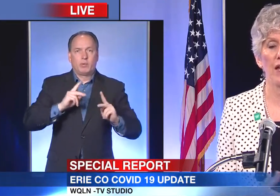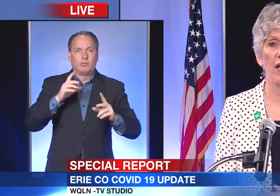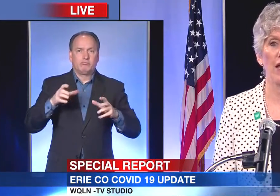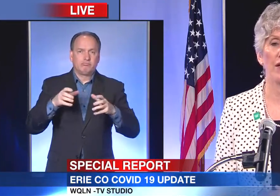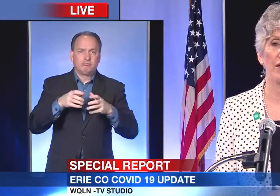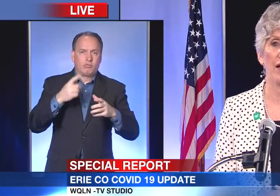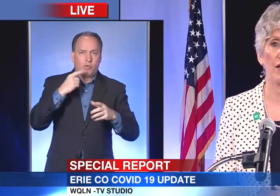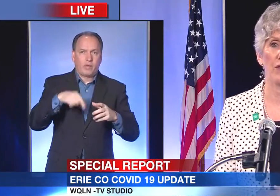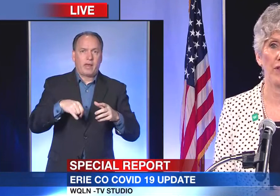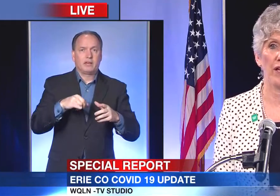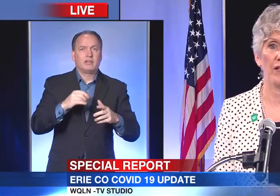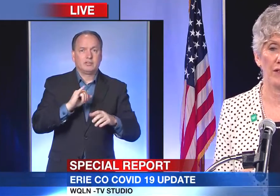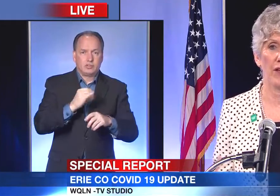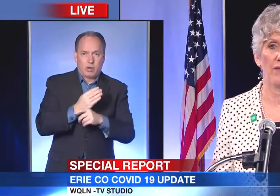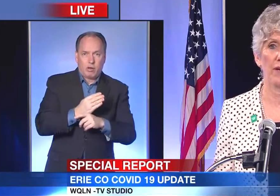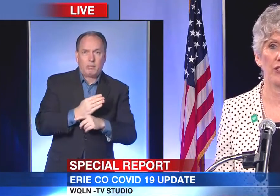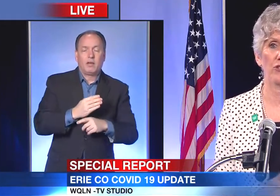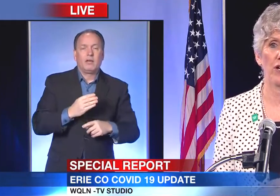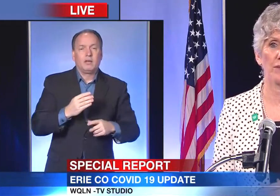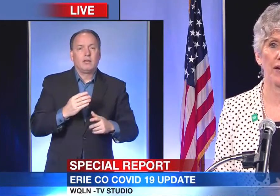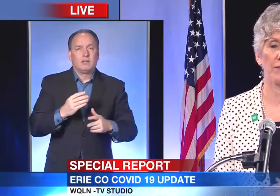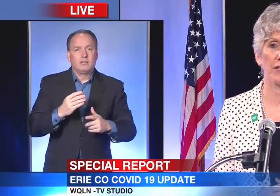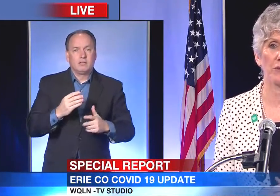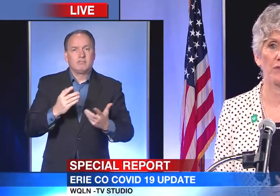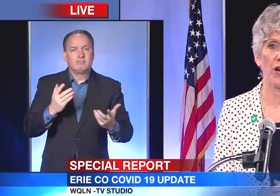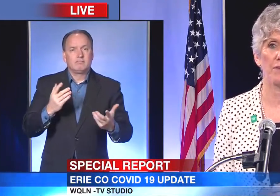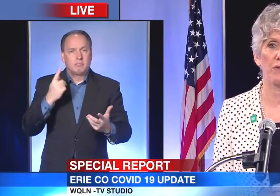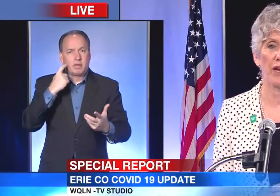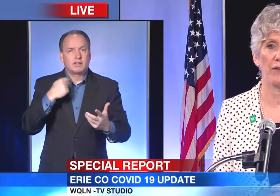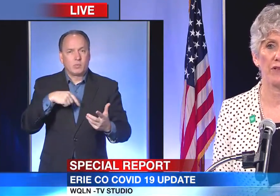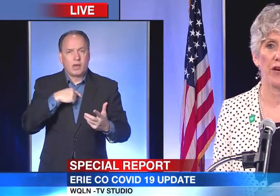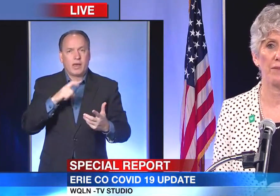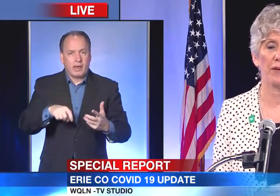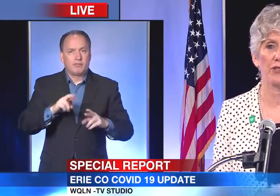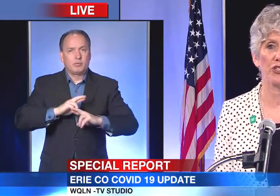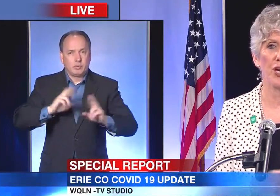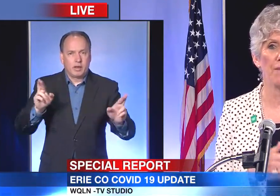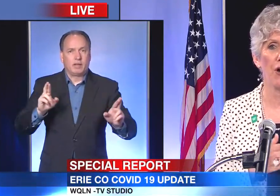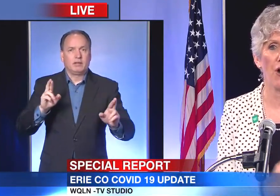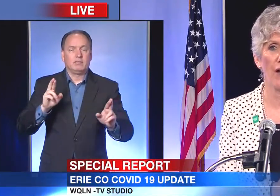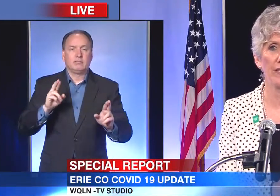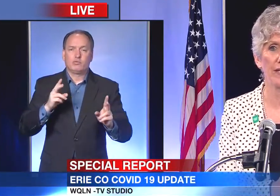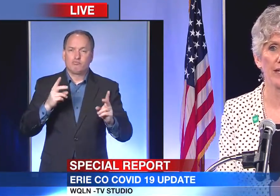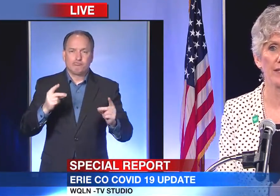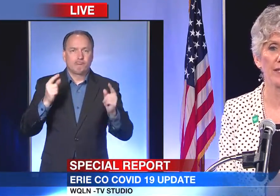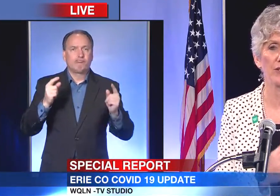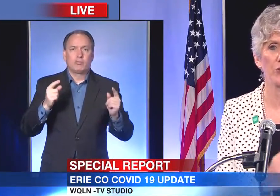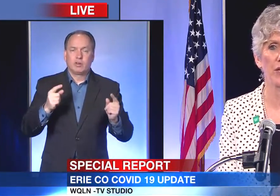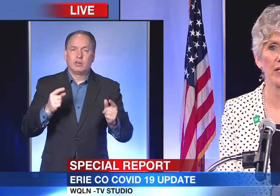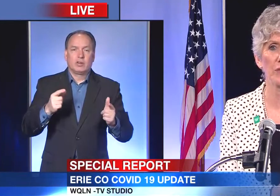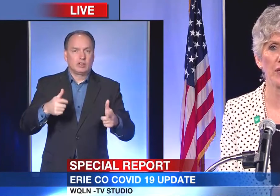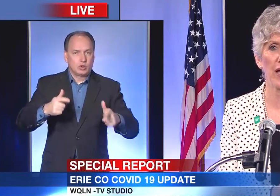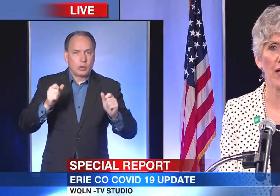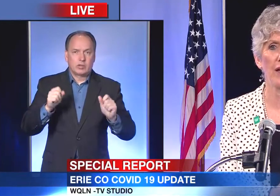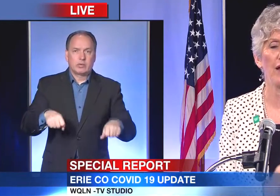WE NEED TO BUILD OUT MORE PEOPLE FOR THIS, FOR A COUPLE REASONS, AND A LOT OF THEM I JUST TALKED ABOUT, BECAUSE WE HAVE TO BE READY.